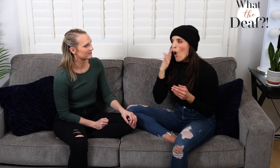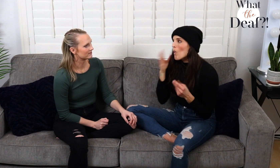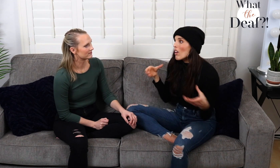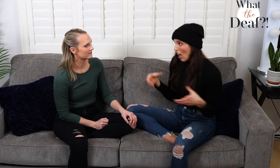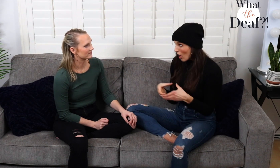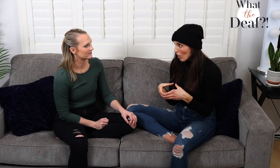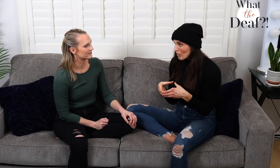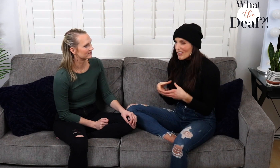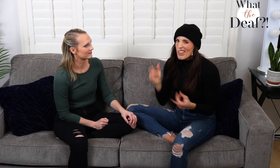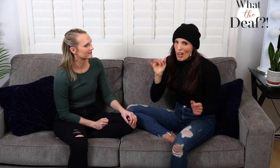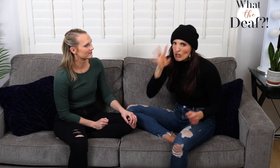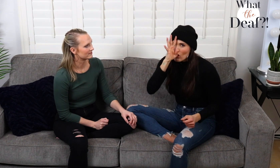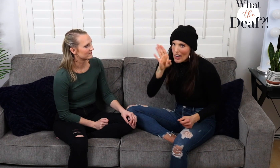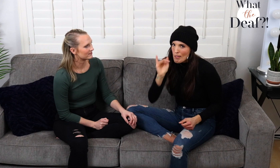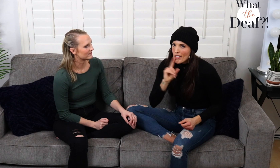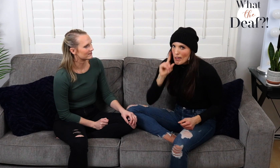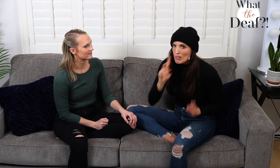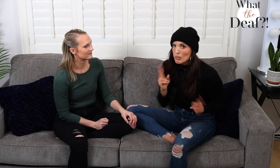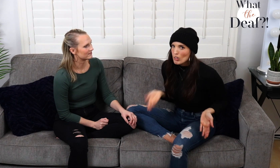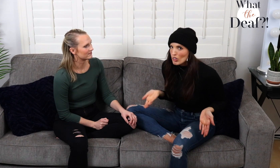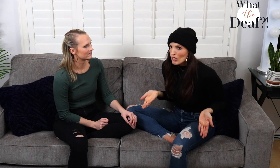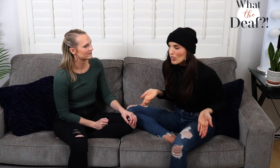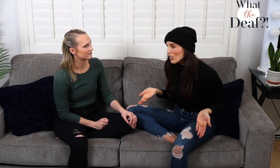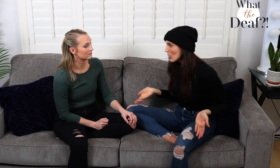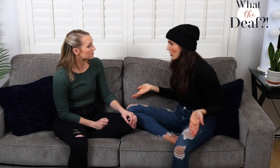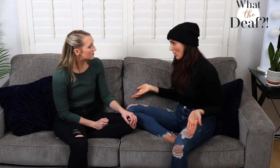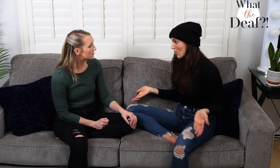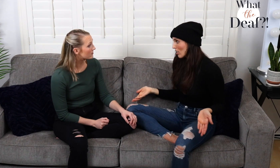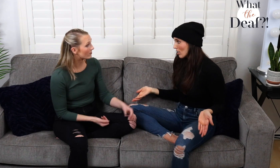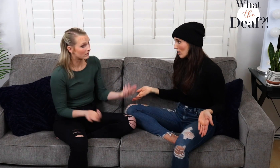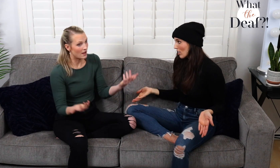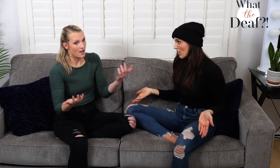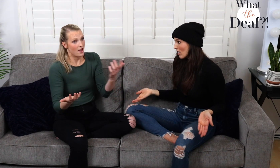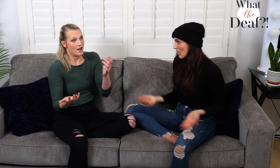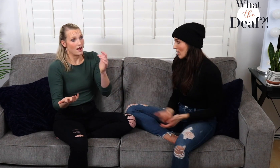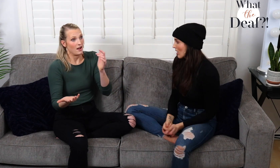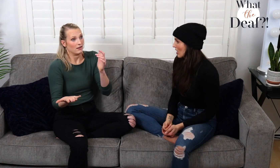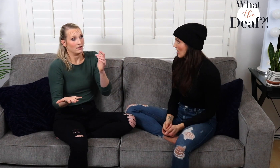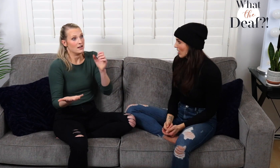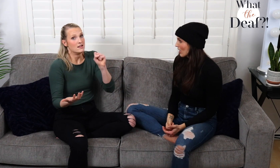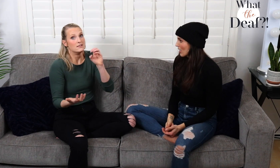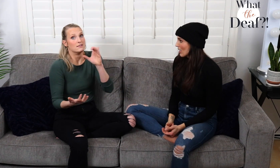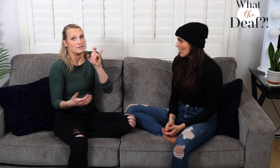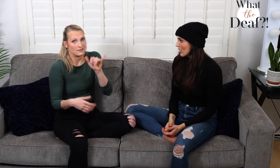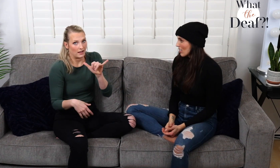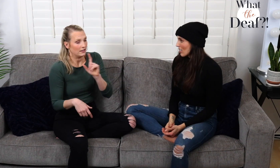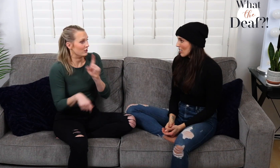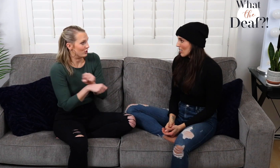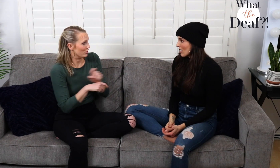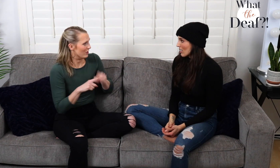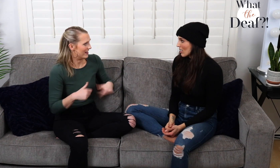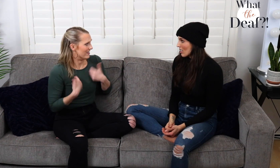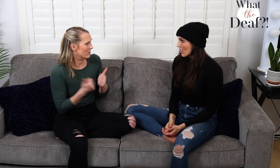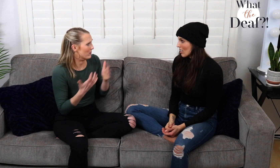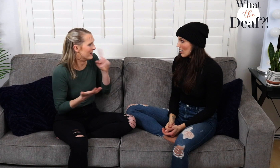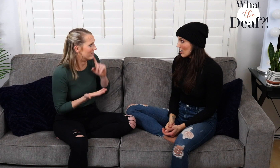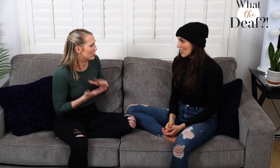you know the Huddle that was created by Deaf people! Yeah, Society actually can't live without